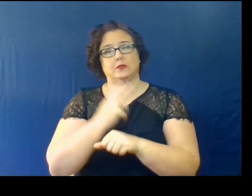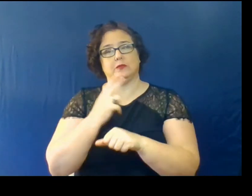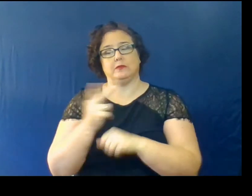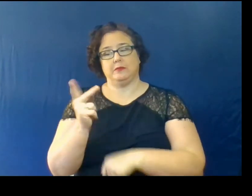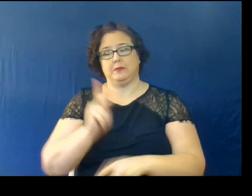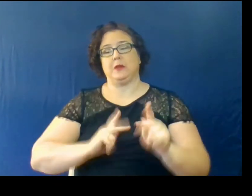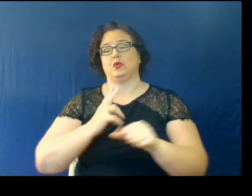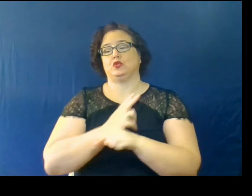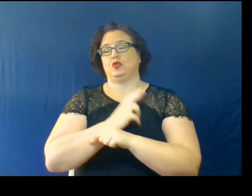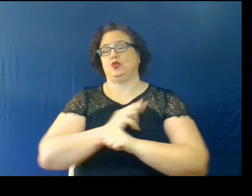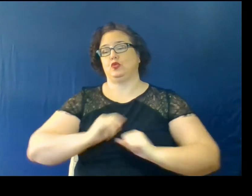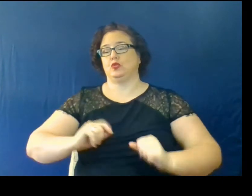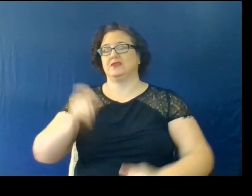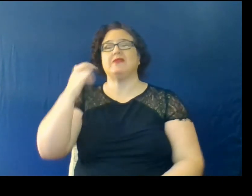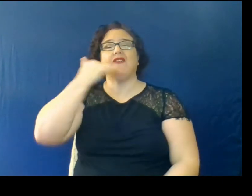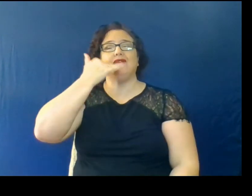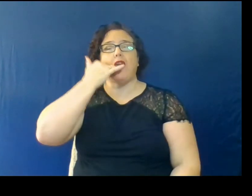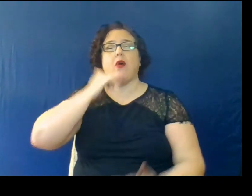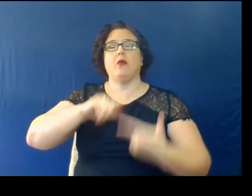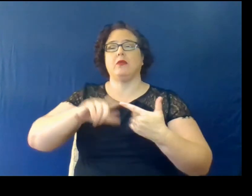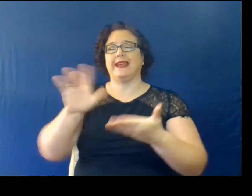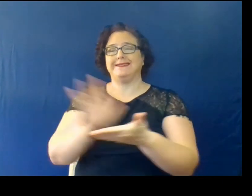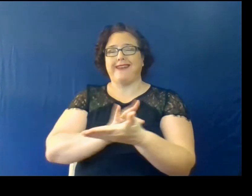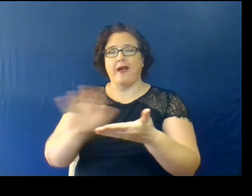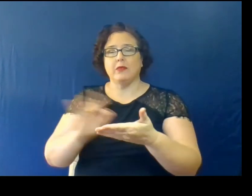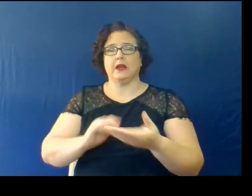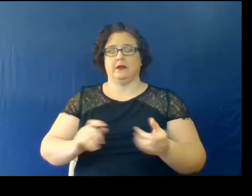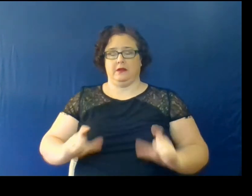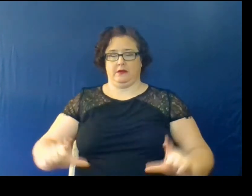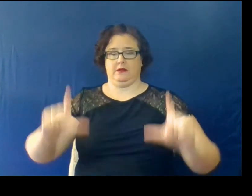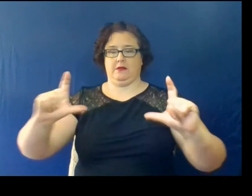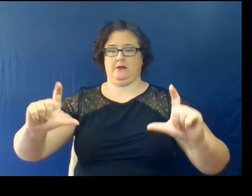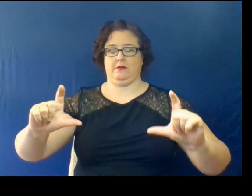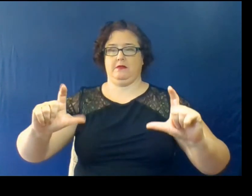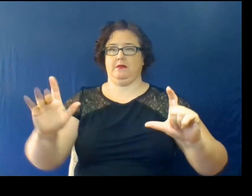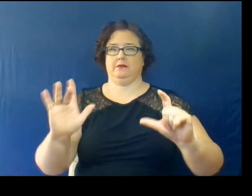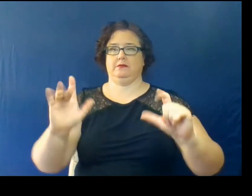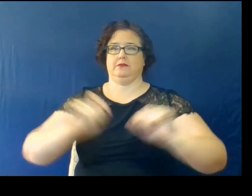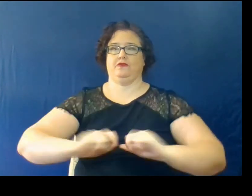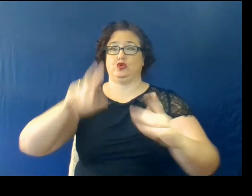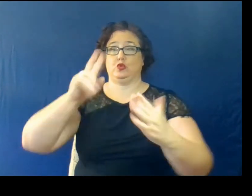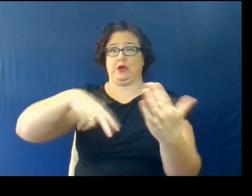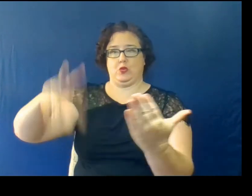a cell phone or tablet or something like that to verify your ballot. Great. We do have